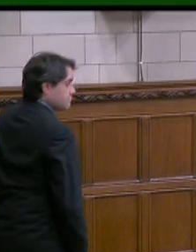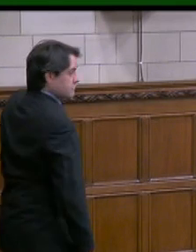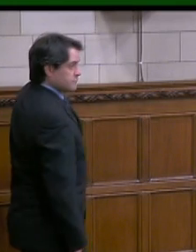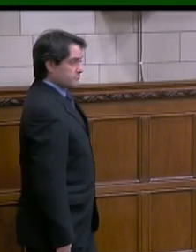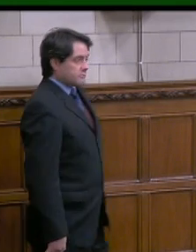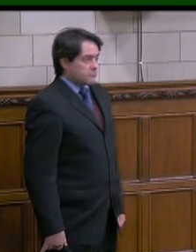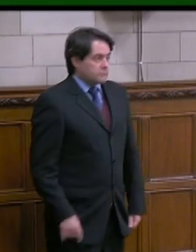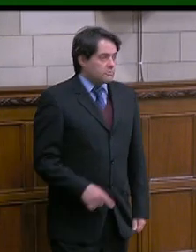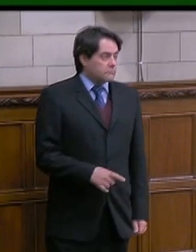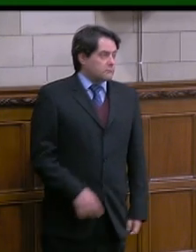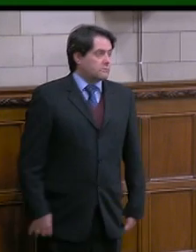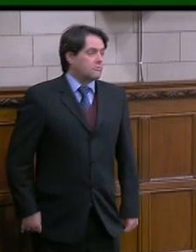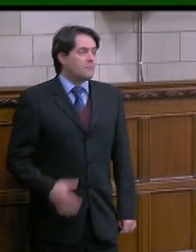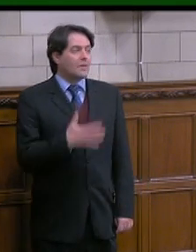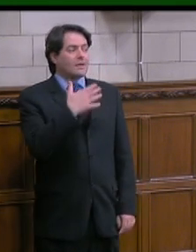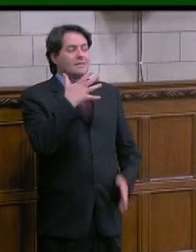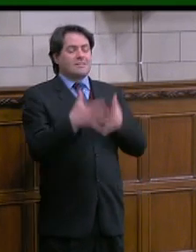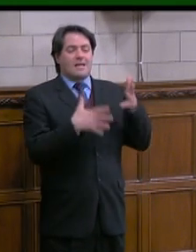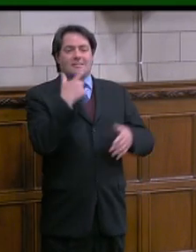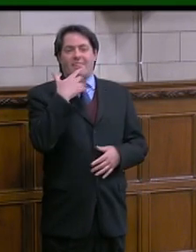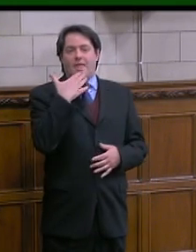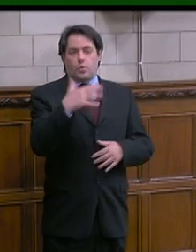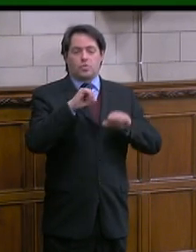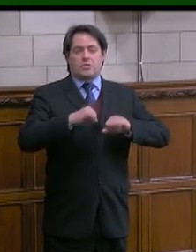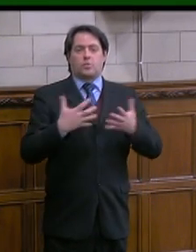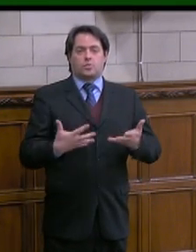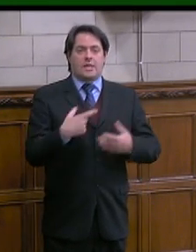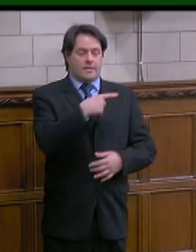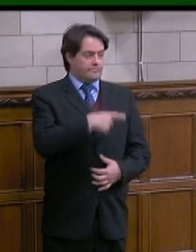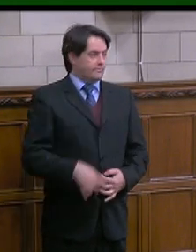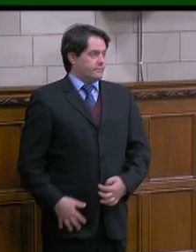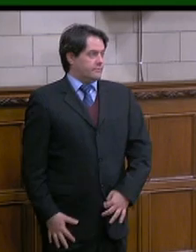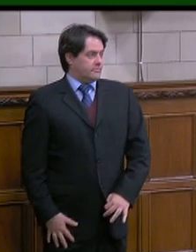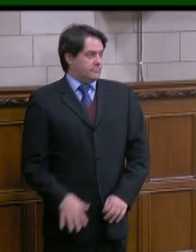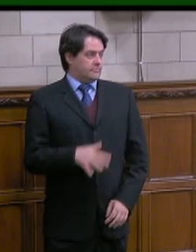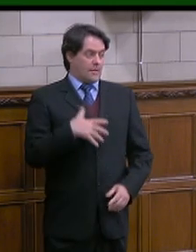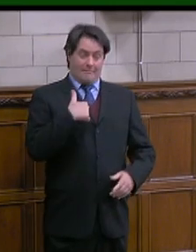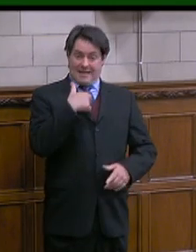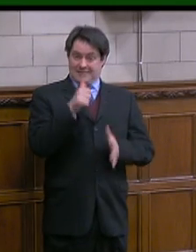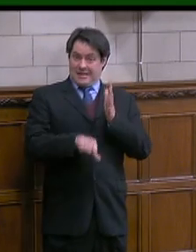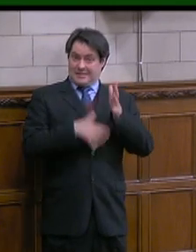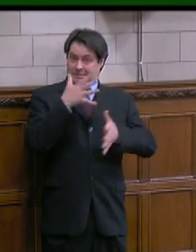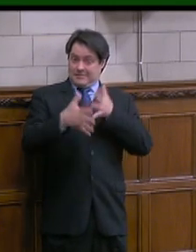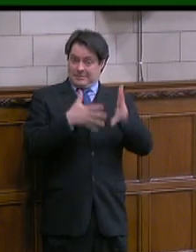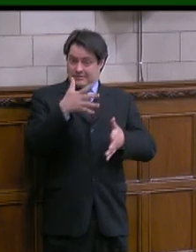It is a pleasure to serve under your chairmanship.”] I started by signing, creating a barrier for everybody who does not sign, because I wanted